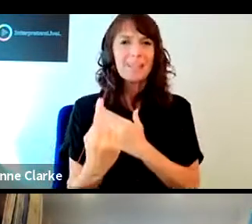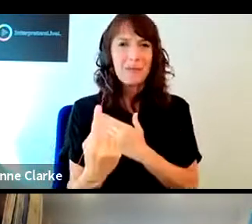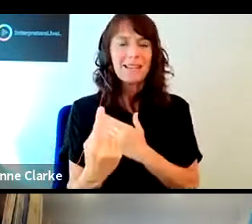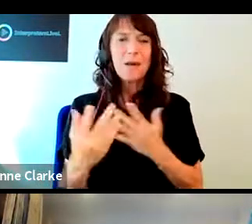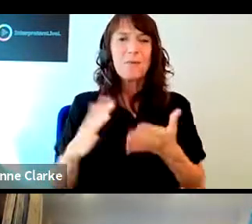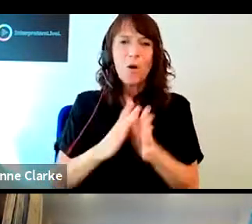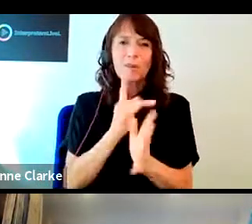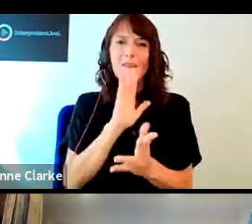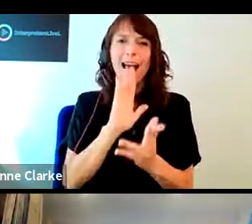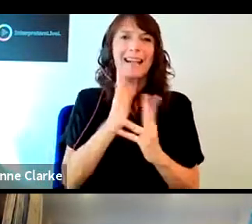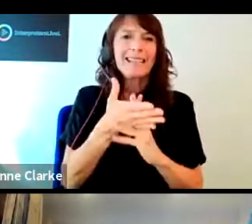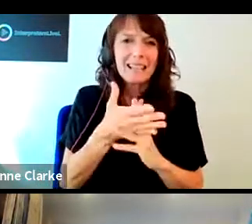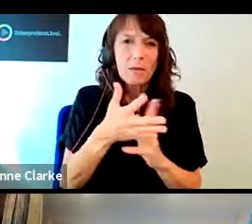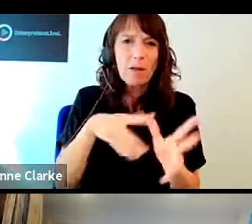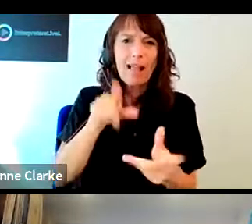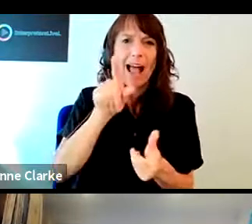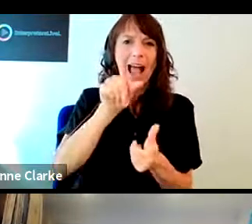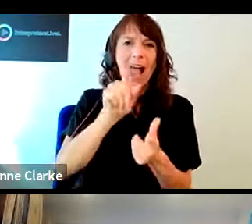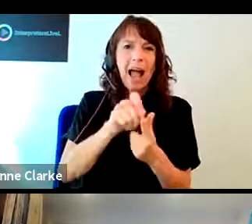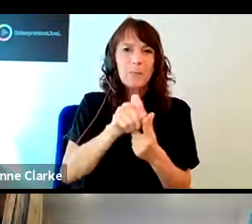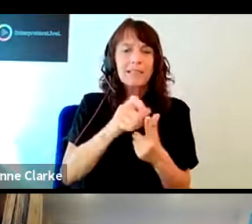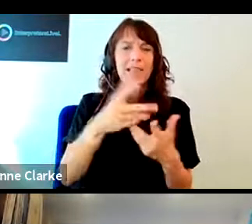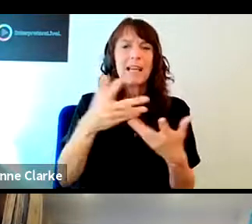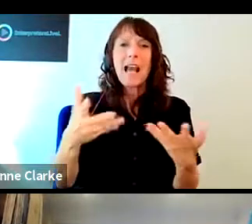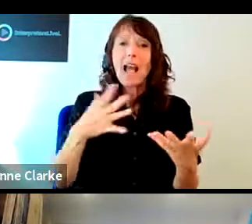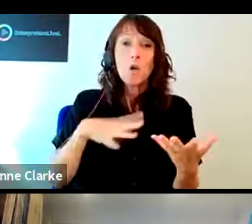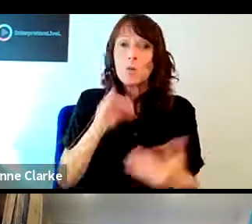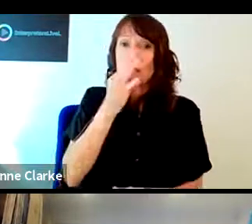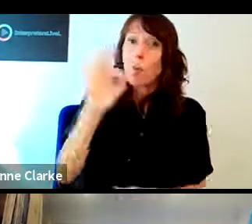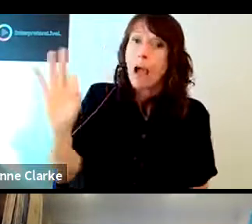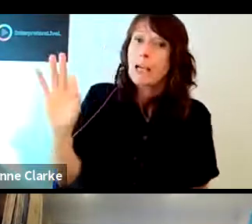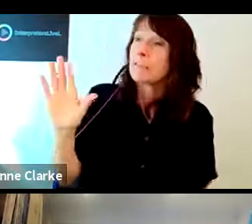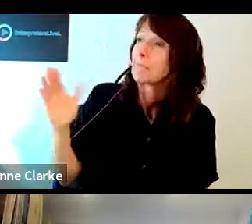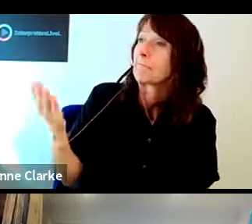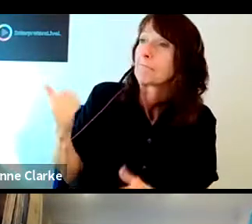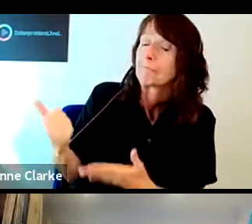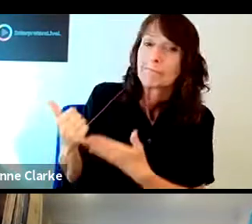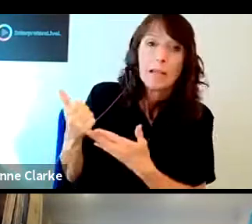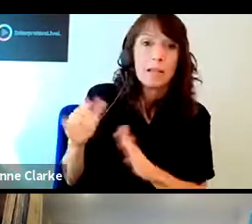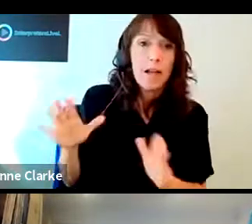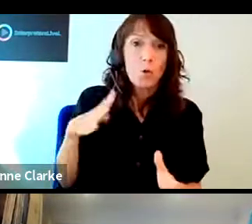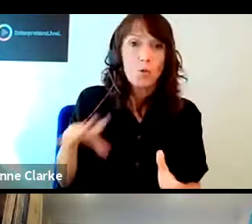websites. So I don't need to ask other people. And I think it's when you realize that's the